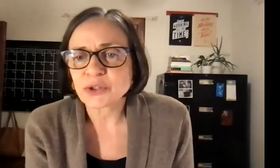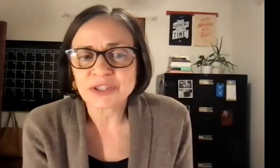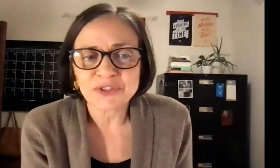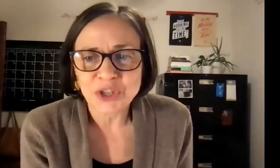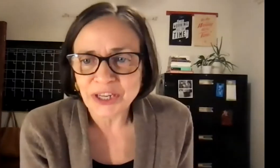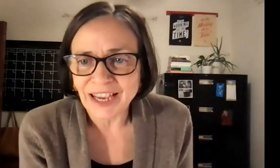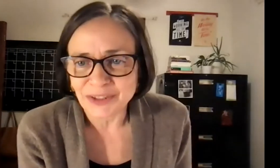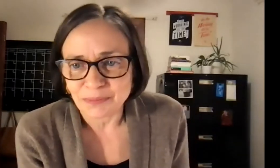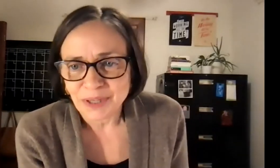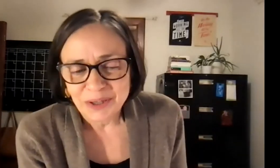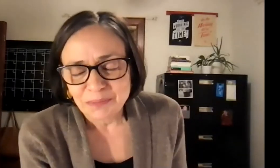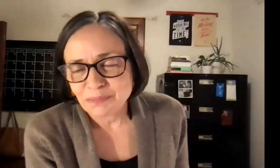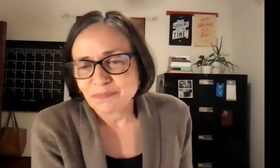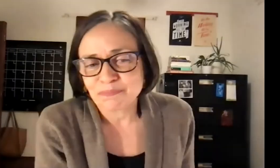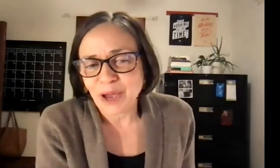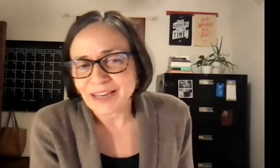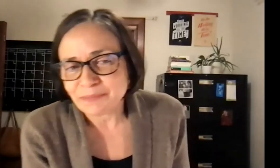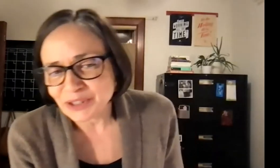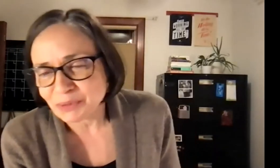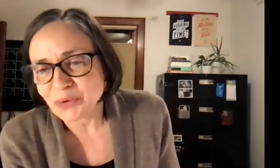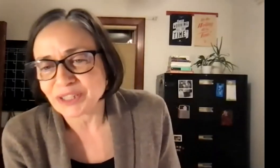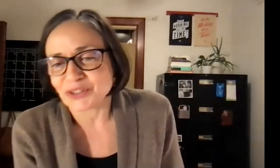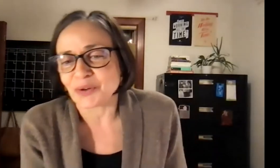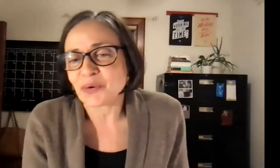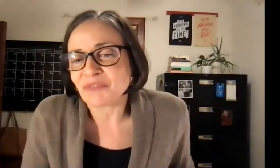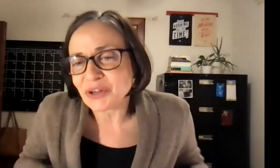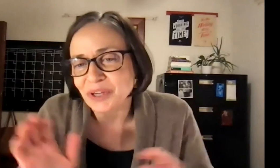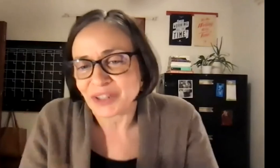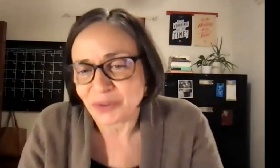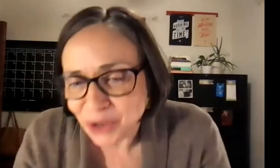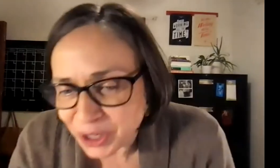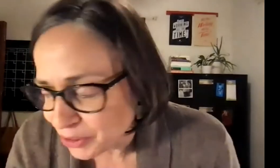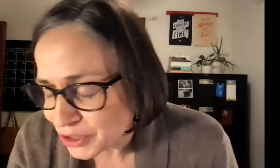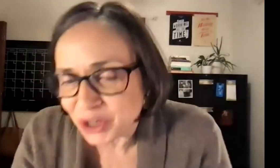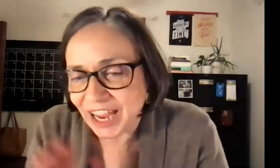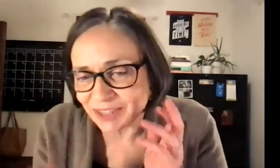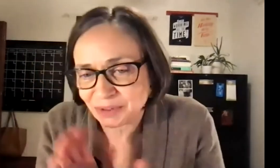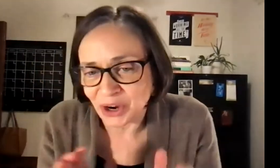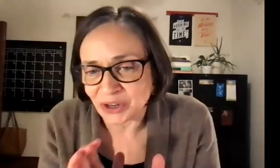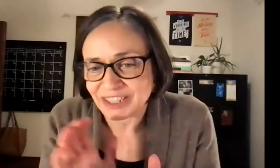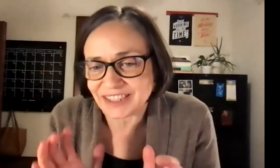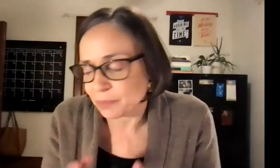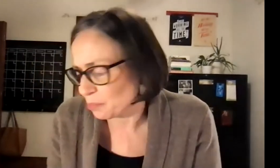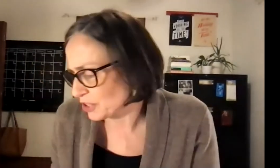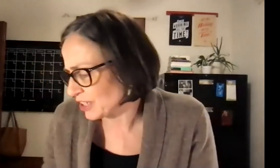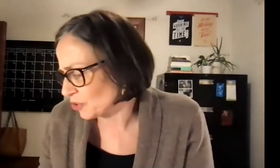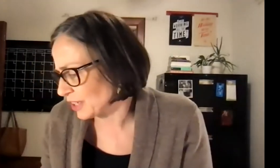Some of the things that I said I still stand on but there were things that I said that